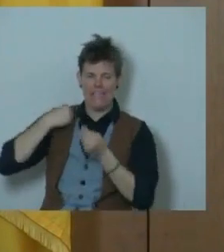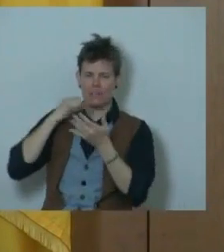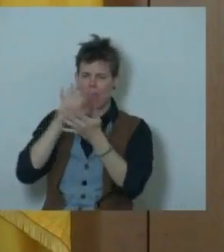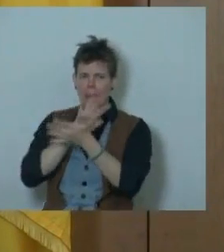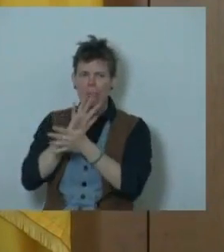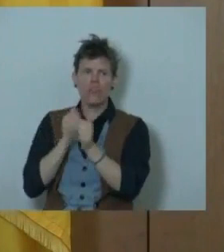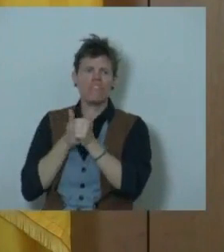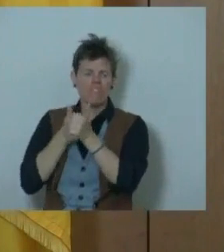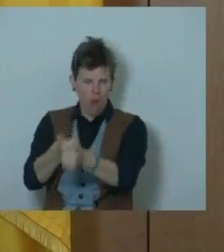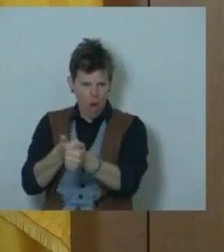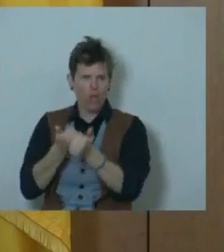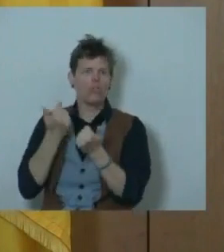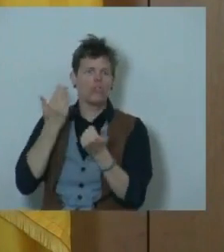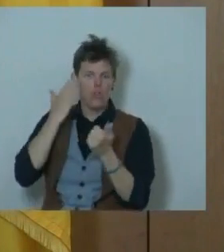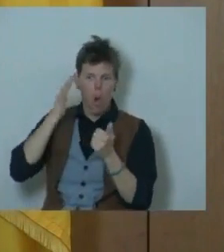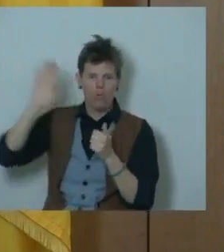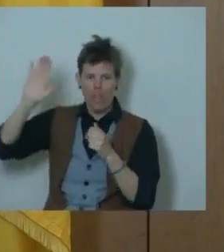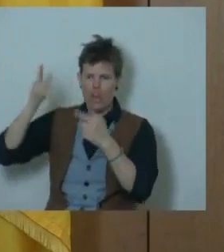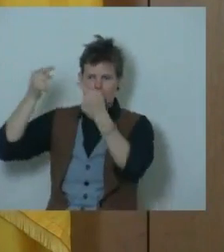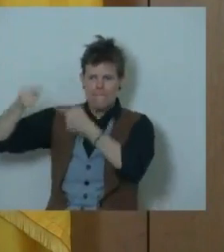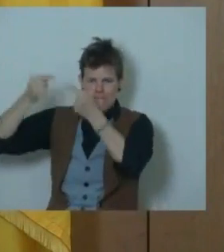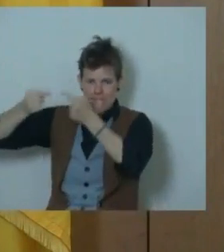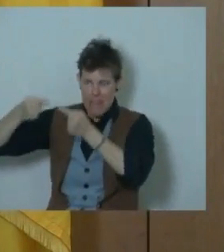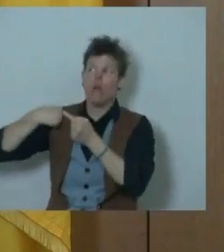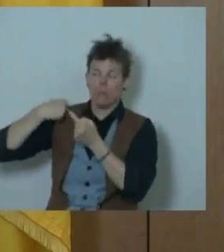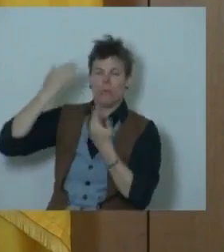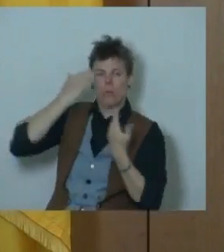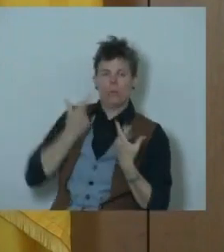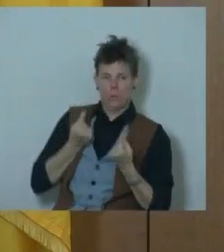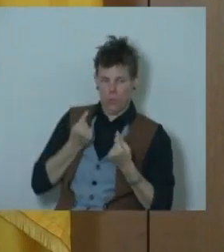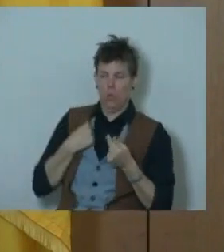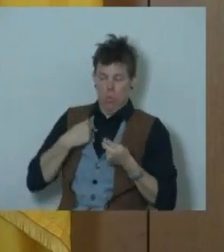WE KNOW HOW IT WORKS AND THEY CAN GIVE US A REVIEW.